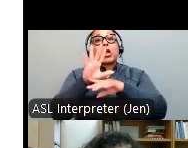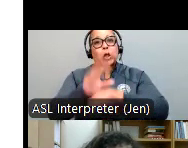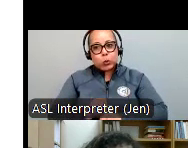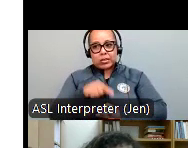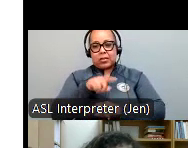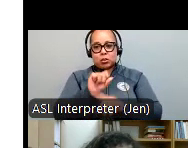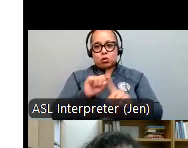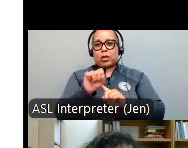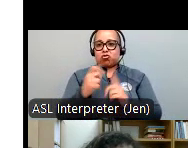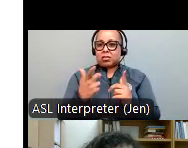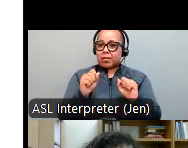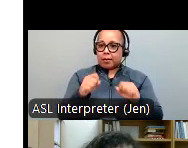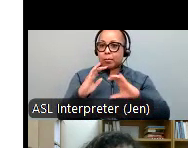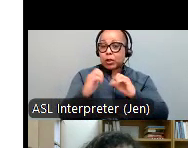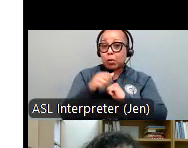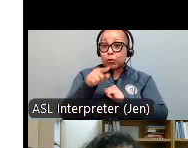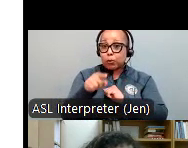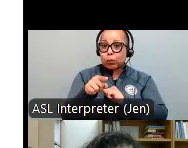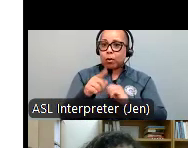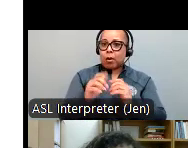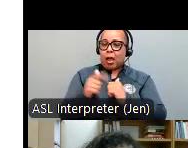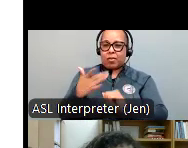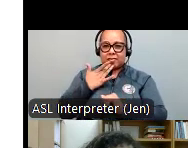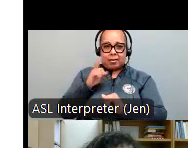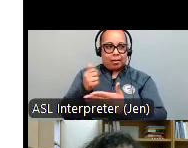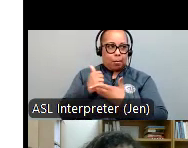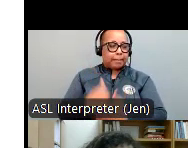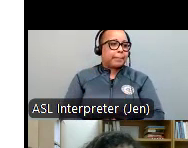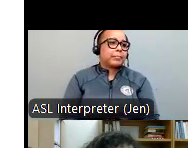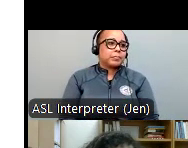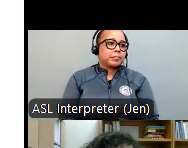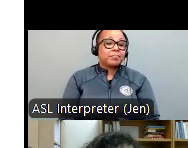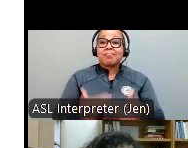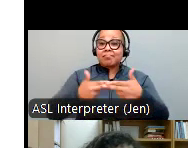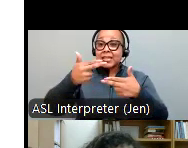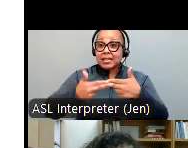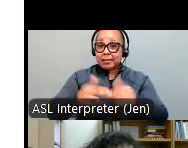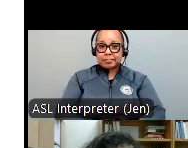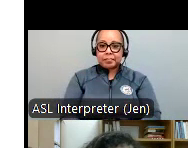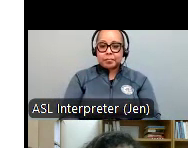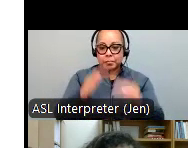and can communicate with you how they need help. Next slide.